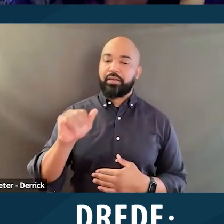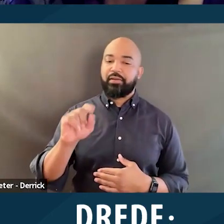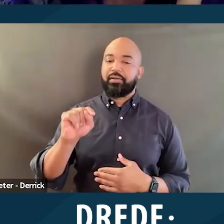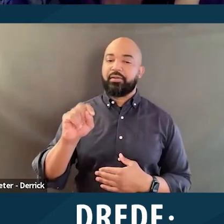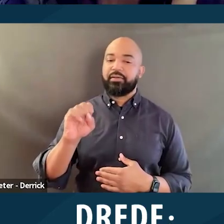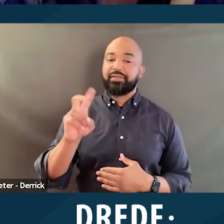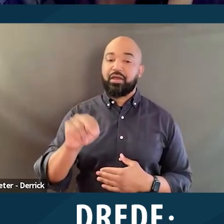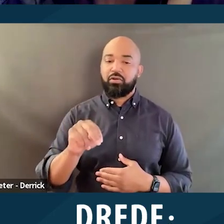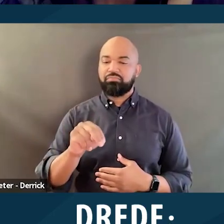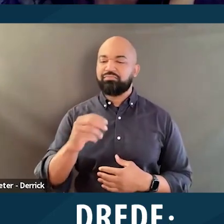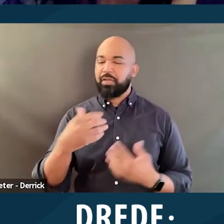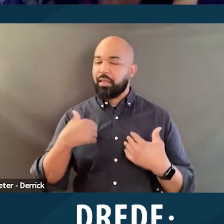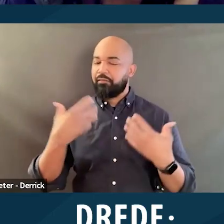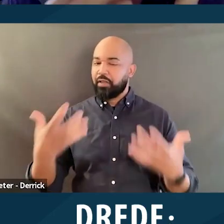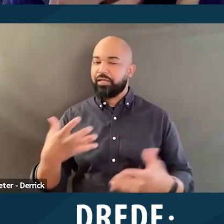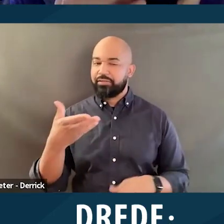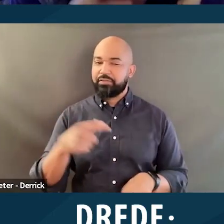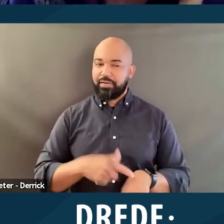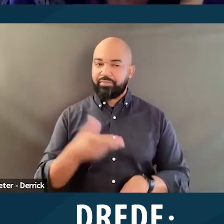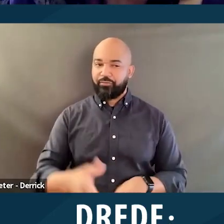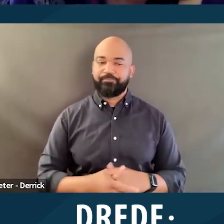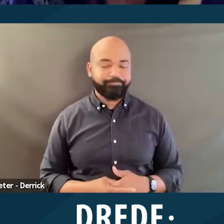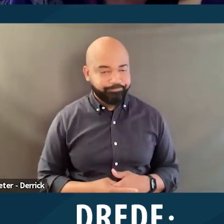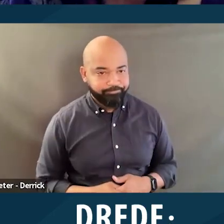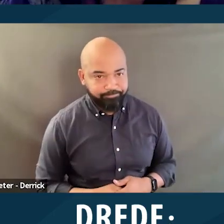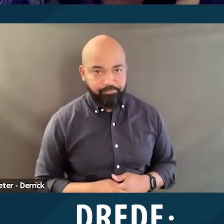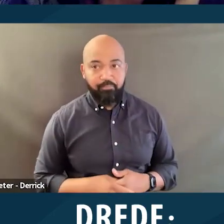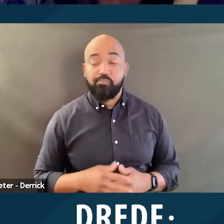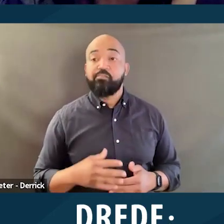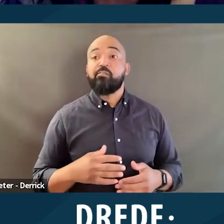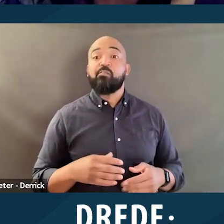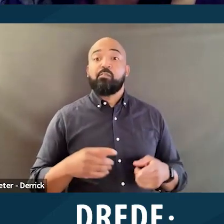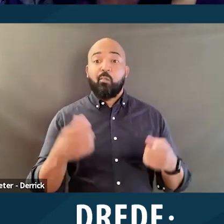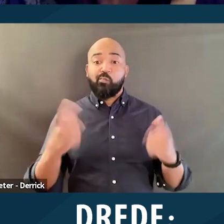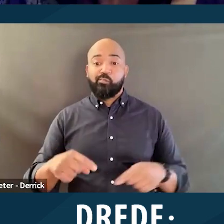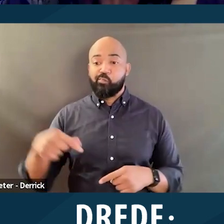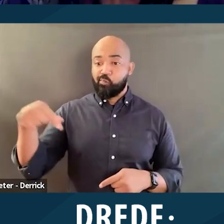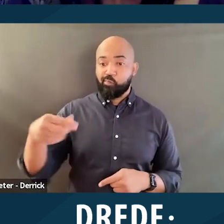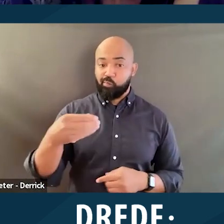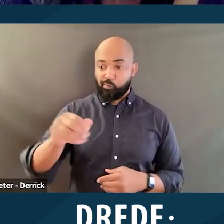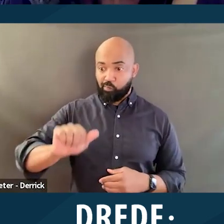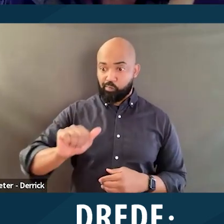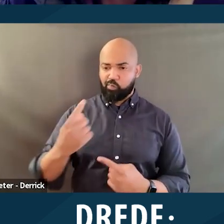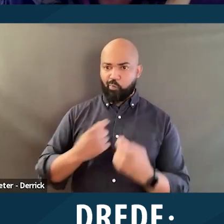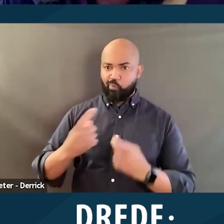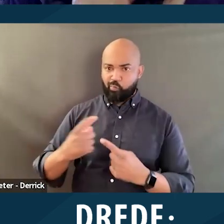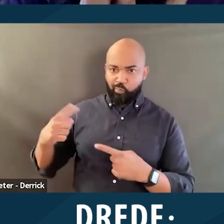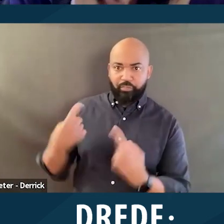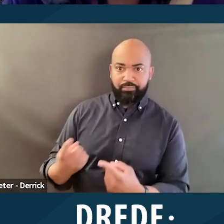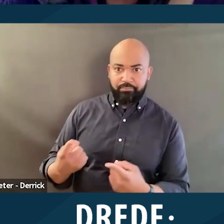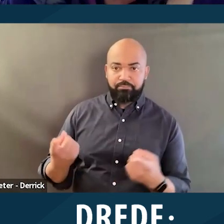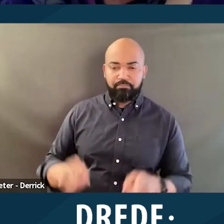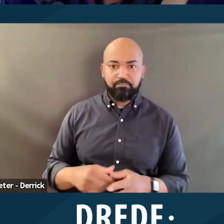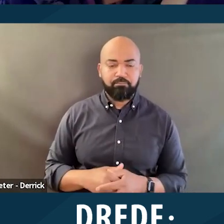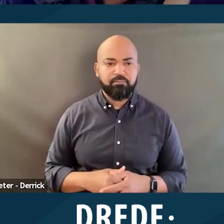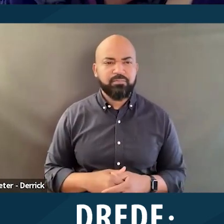where we have Jim Meadours and actually Maria Town spent a lot of time in Texas as well. Next slide.